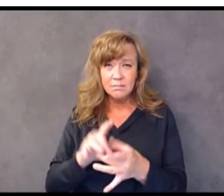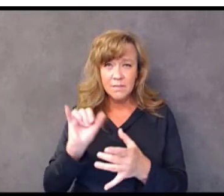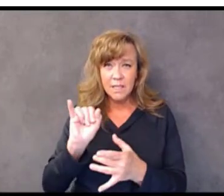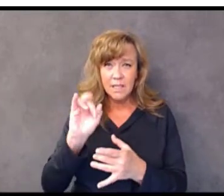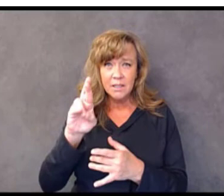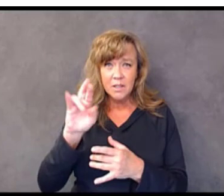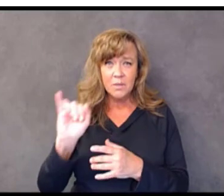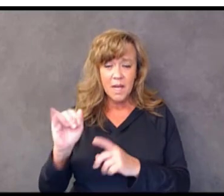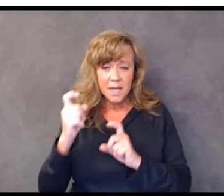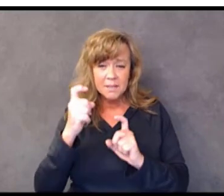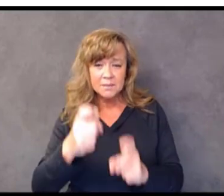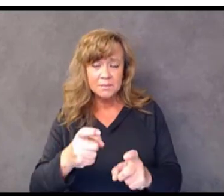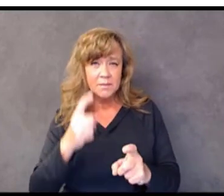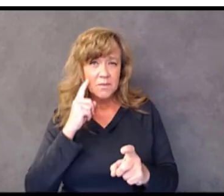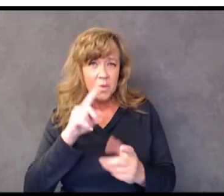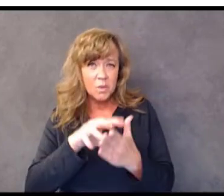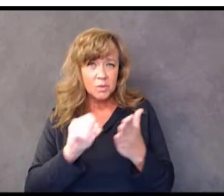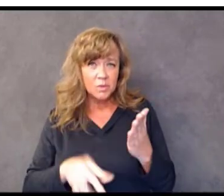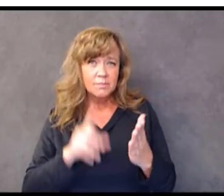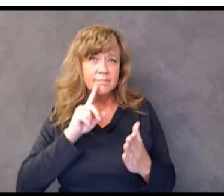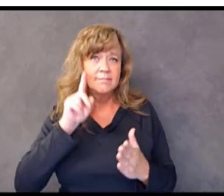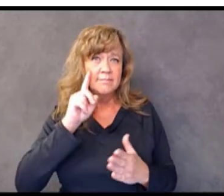hearing you may call or email.